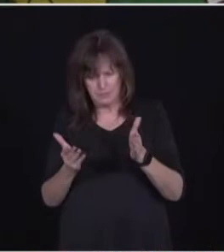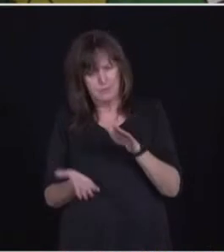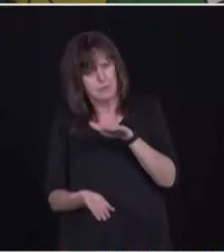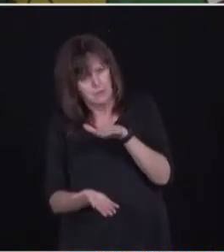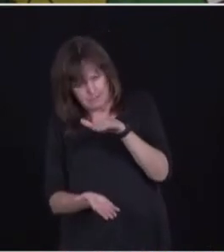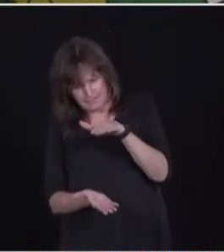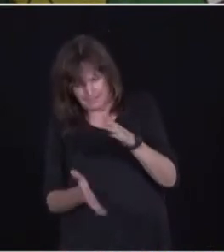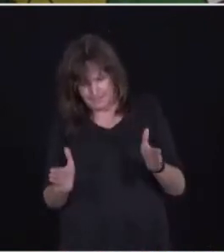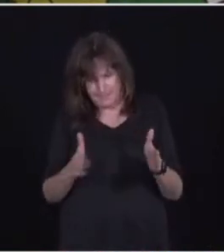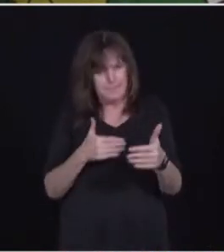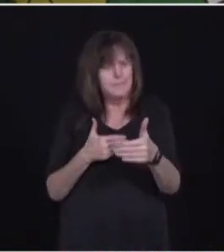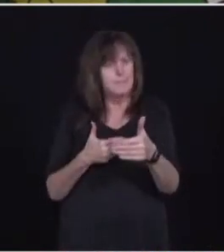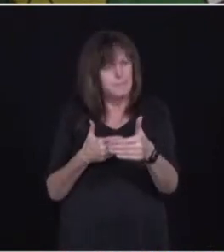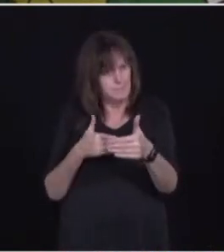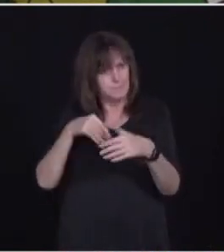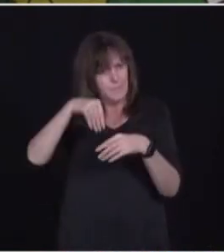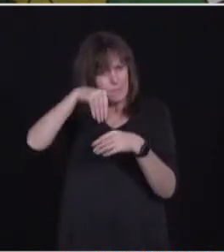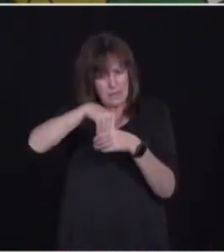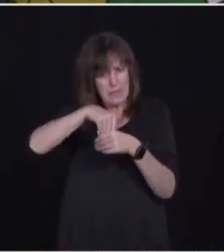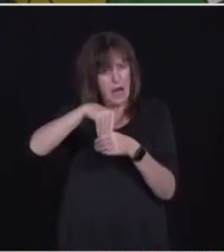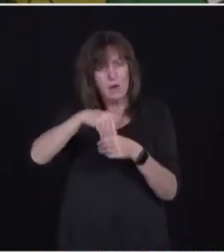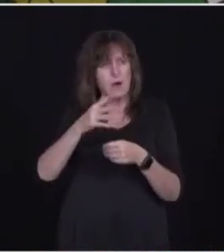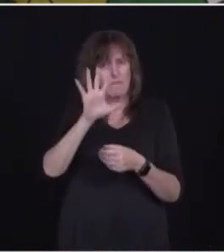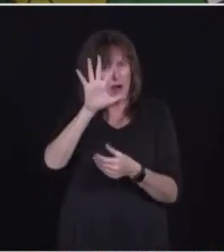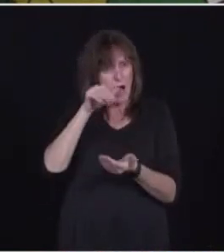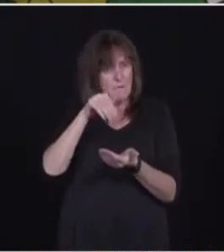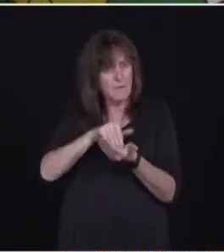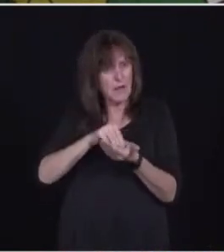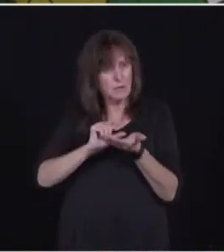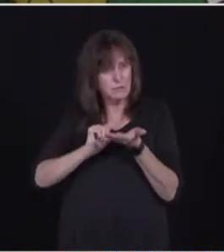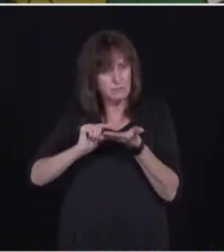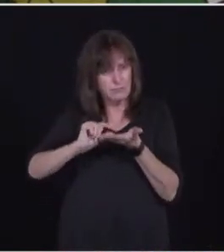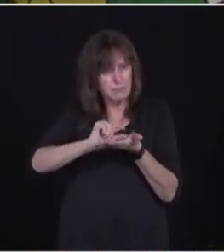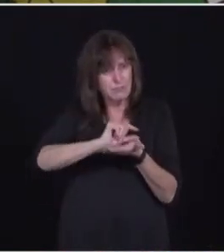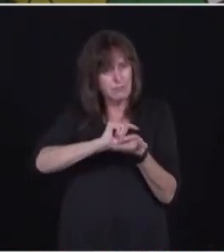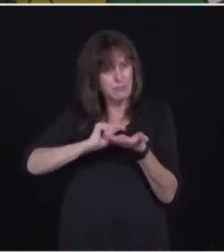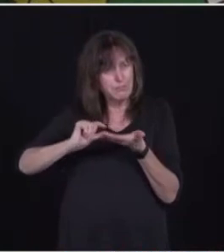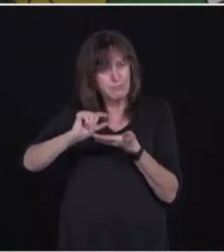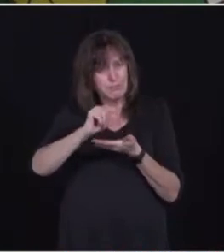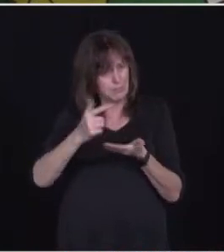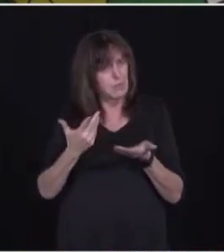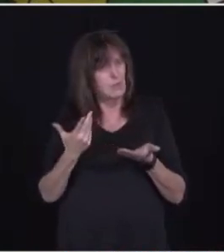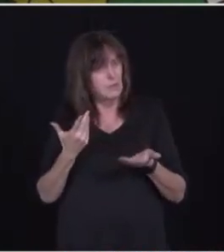you have 5000 doses of the vaccine. So, the storage capacity that you